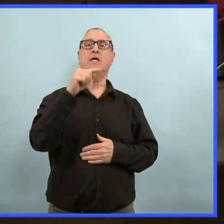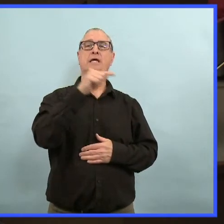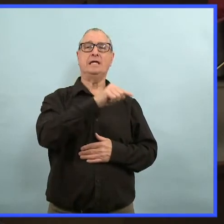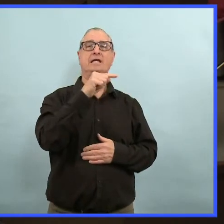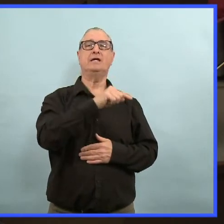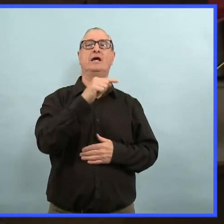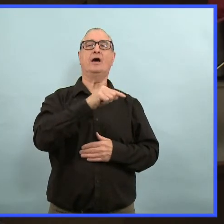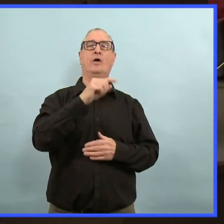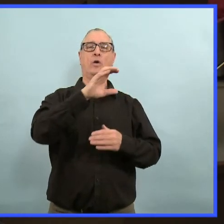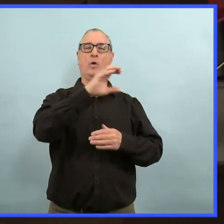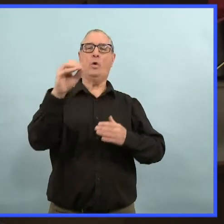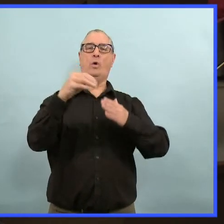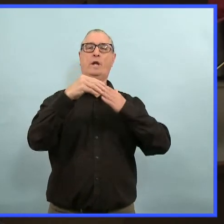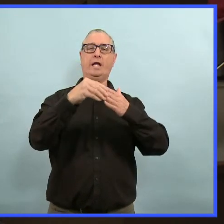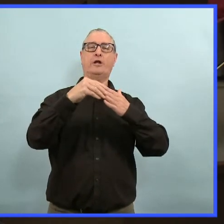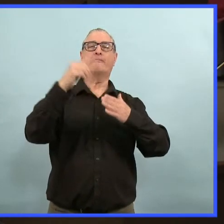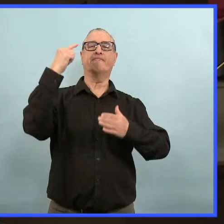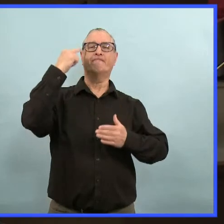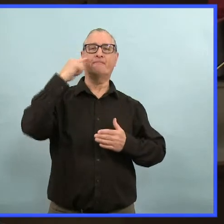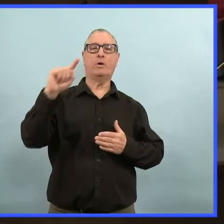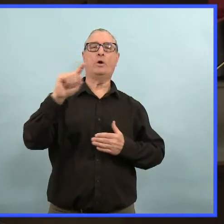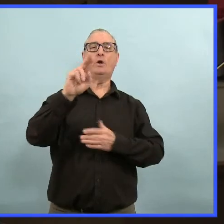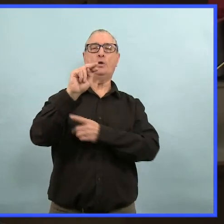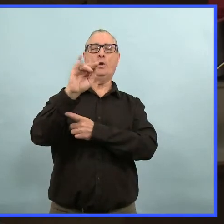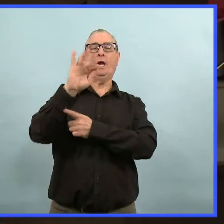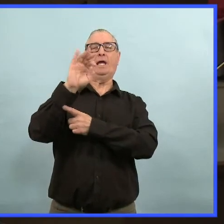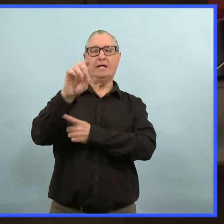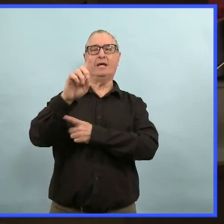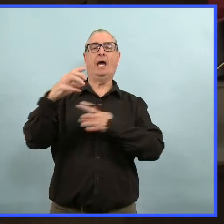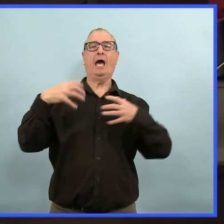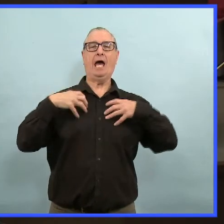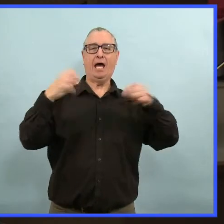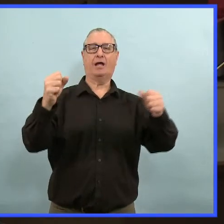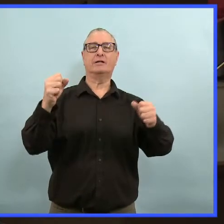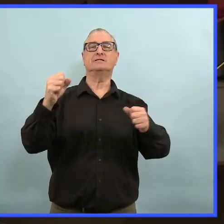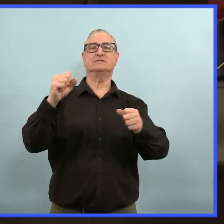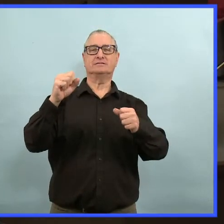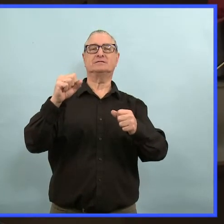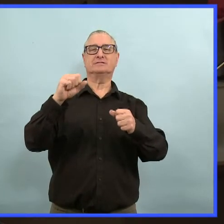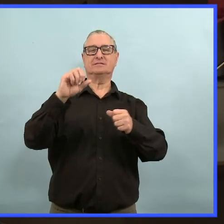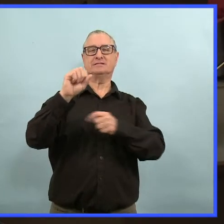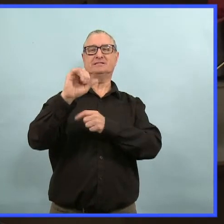for being here as well as dr rusin our chief provincial public health officer